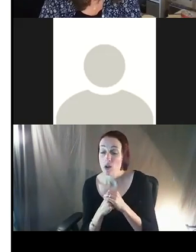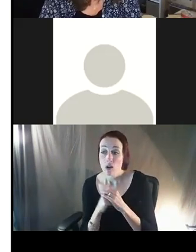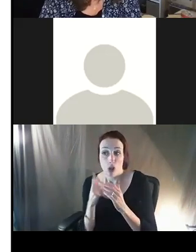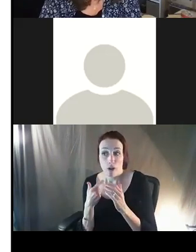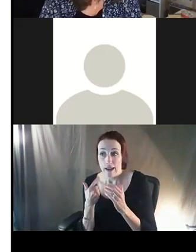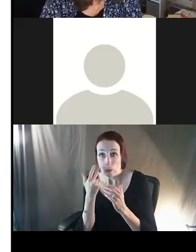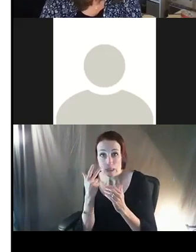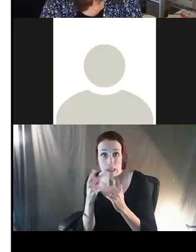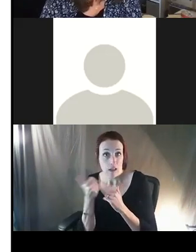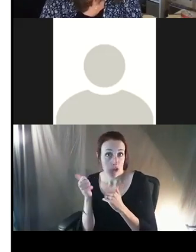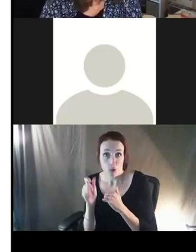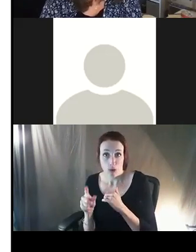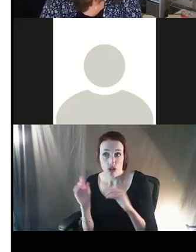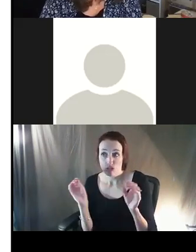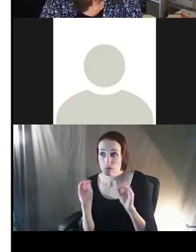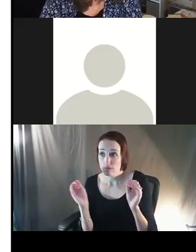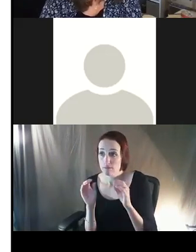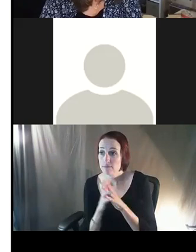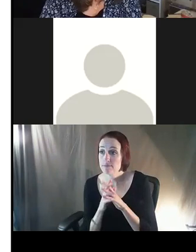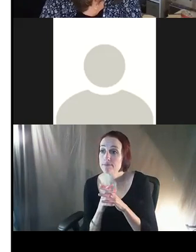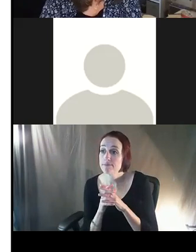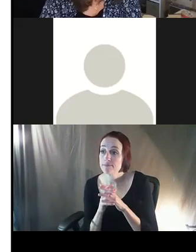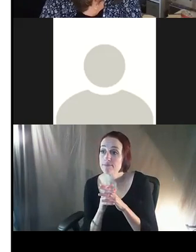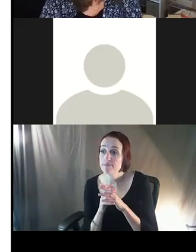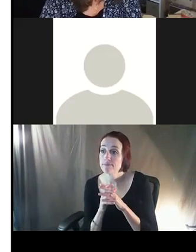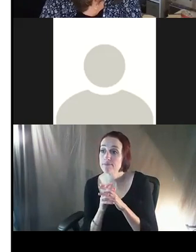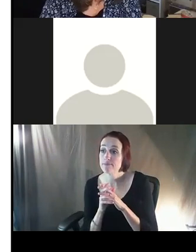Just to close out housekeeping, first of